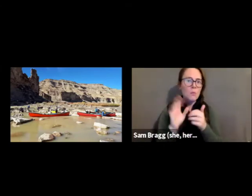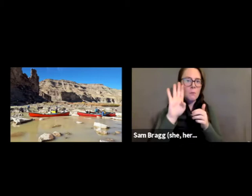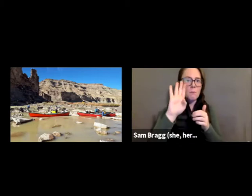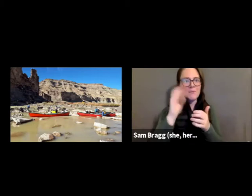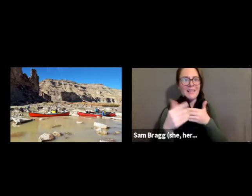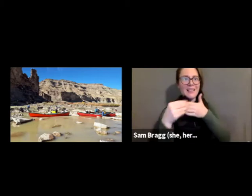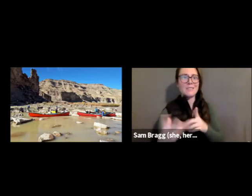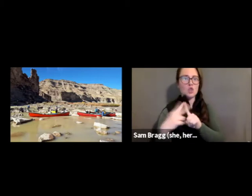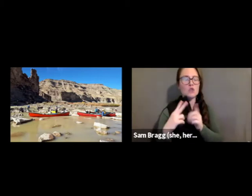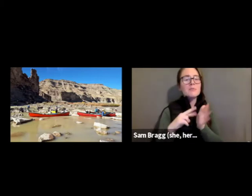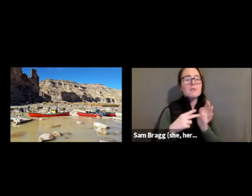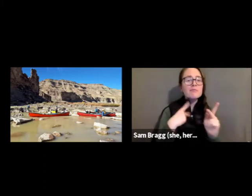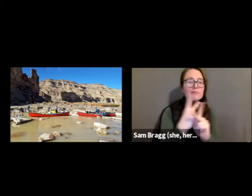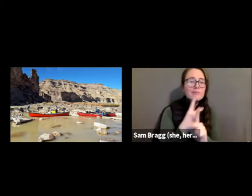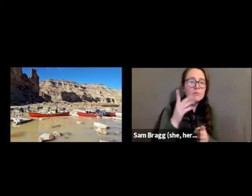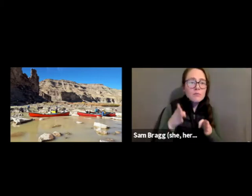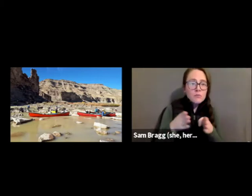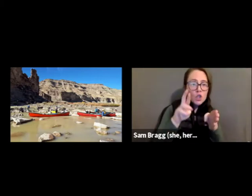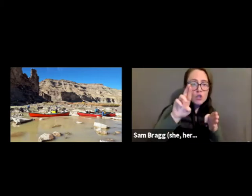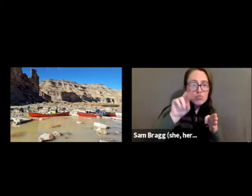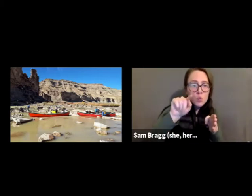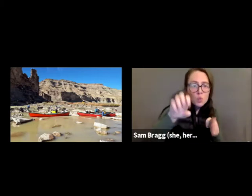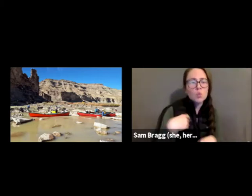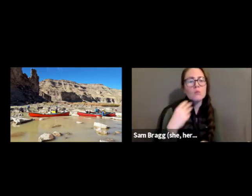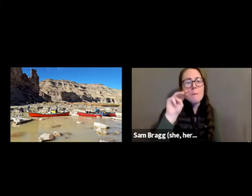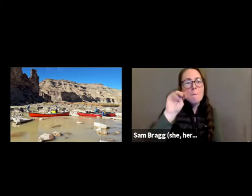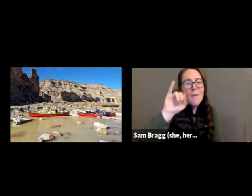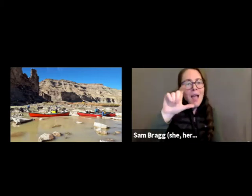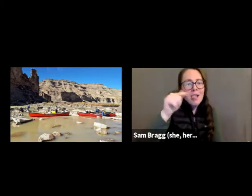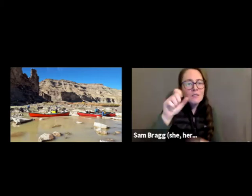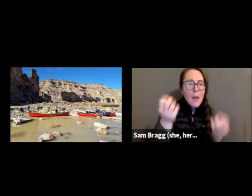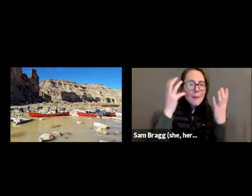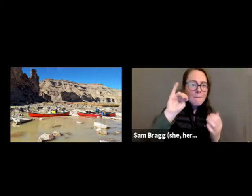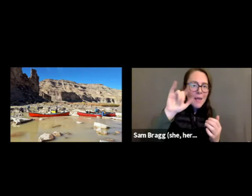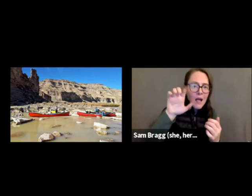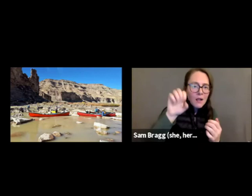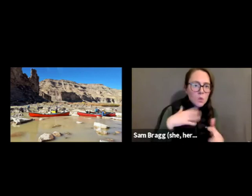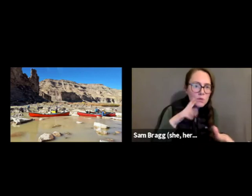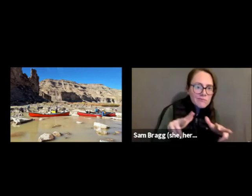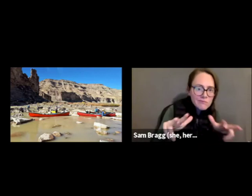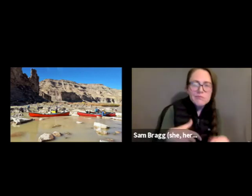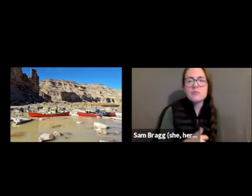to figure out everything relating to the trek, to the route, to the mileage, how many miles we were